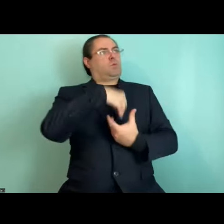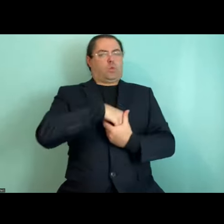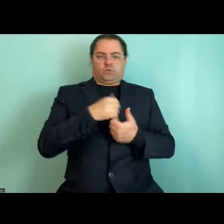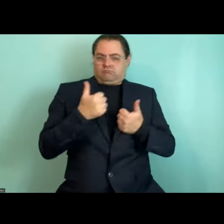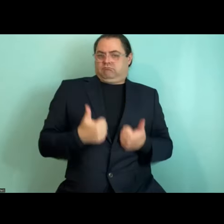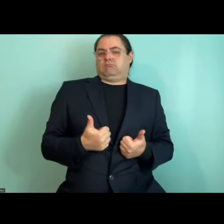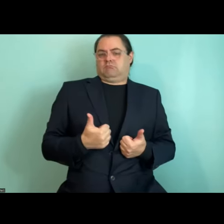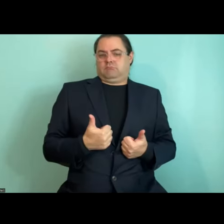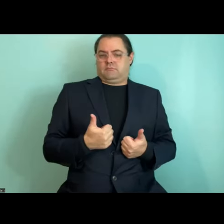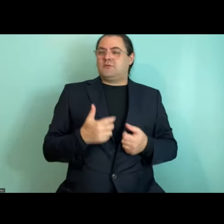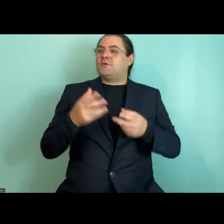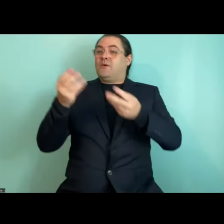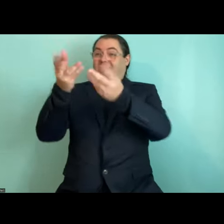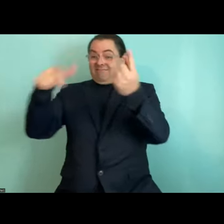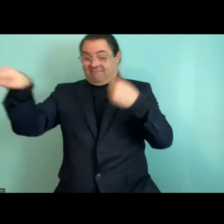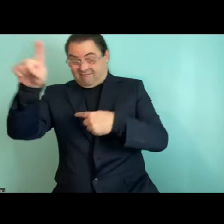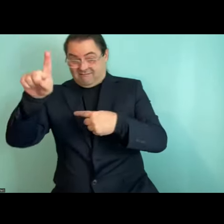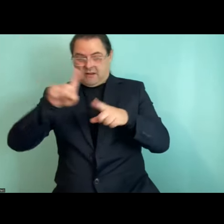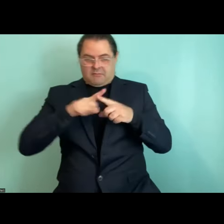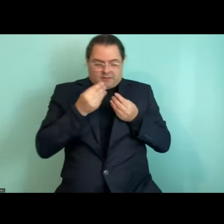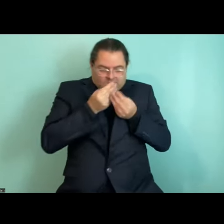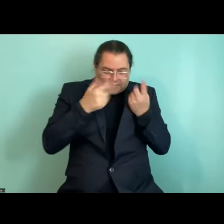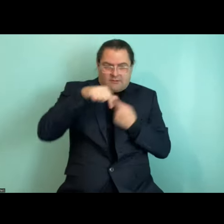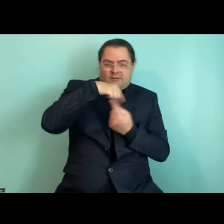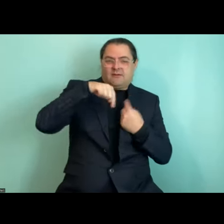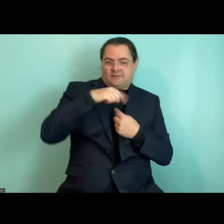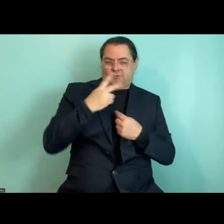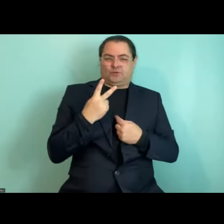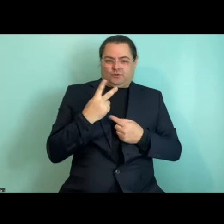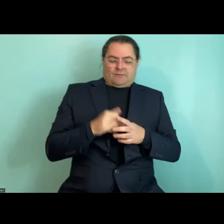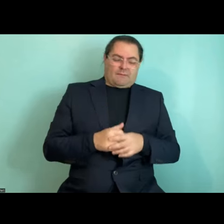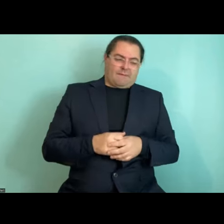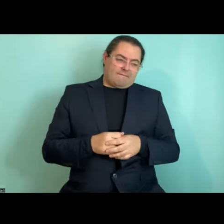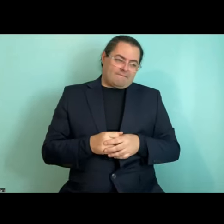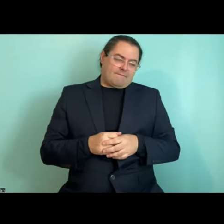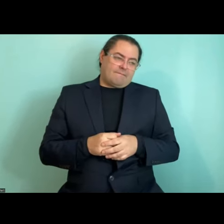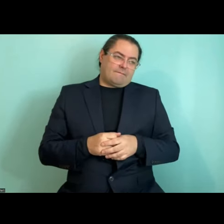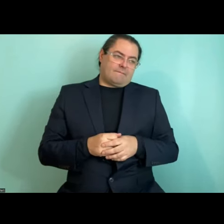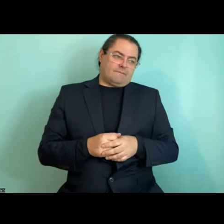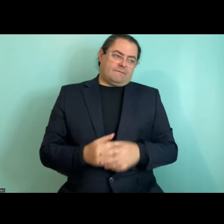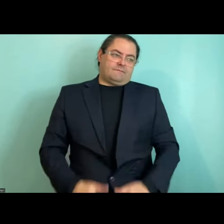he said, I seen that you have a GMO versus organic it over again more poorly so say TCP